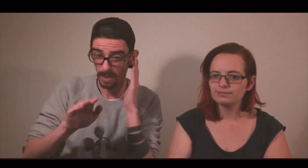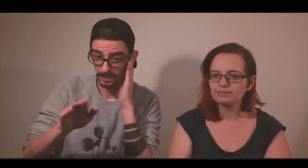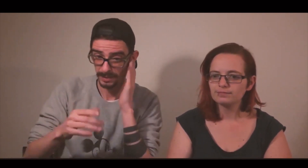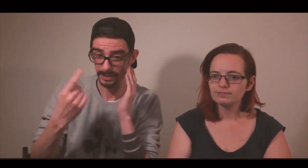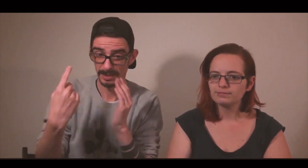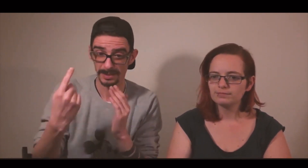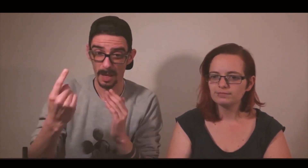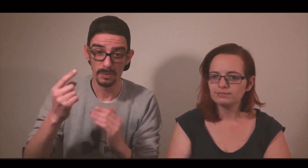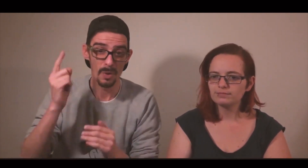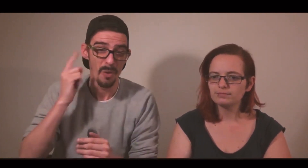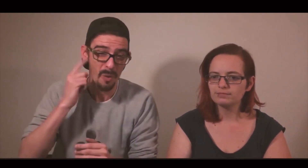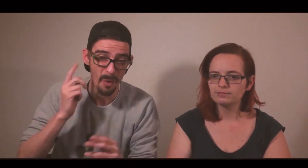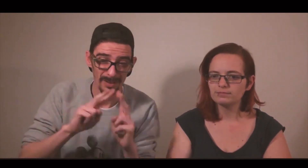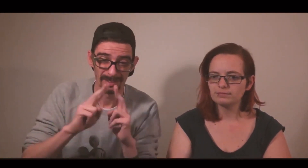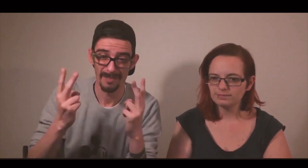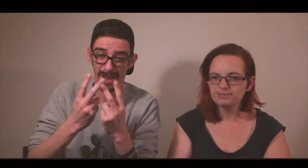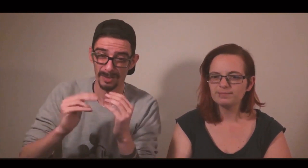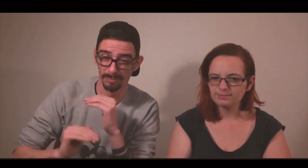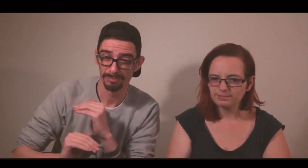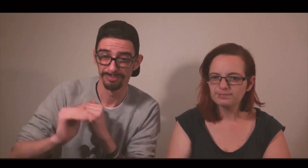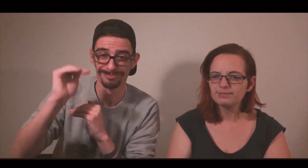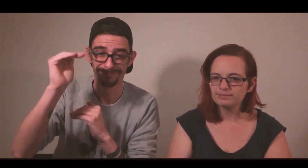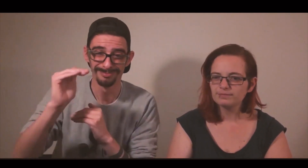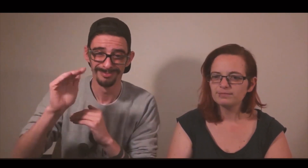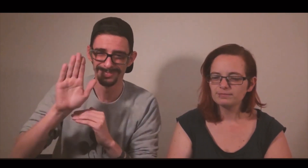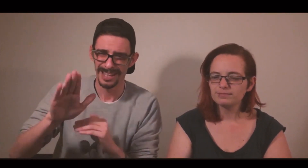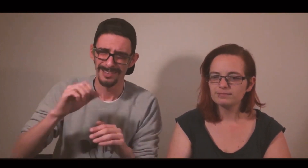because the music DJ grew up in a world of tones.